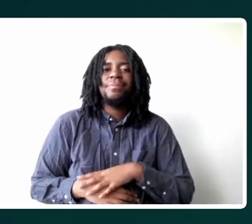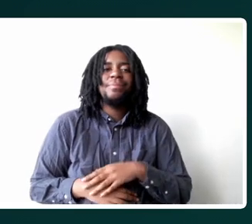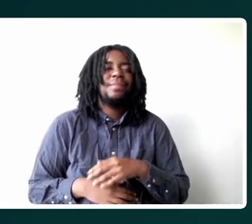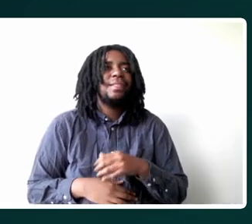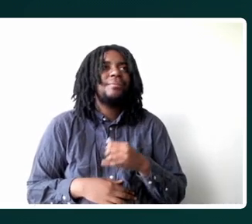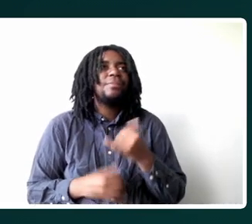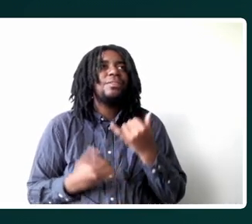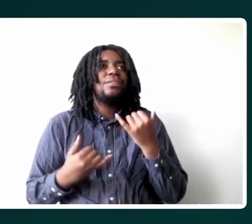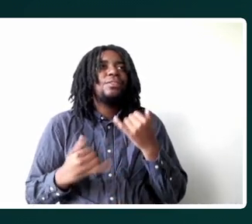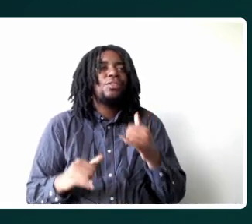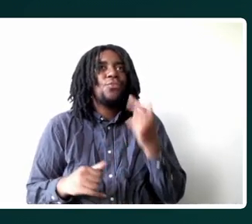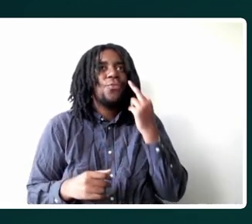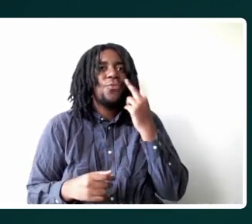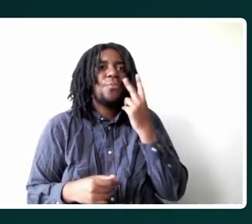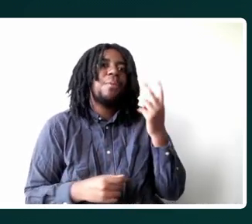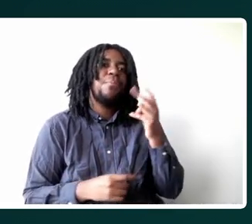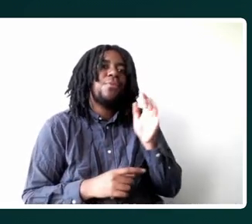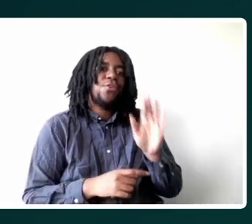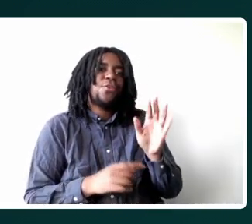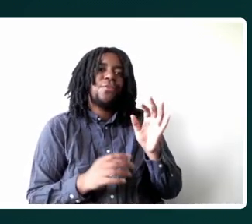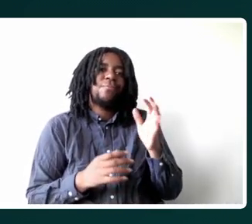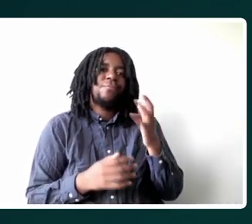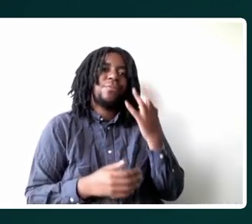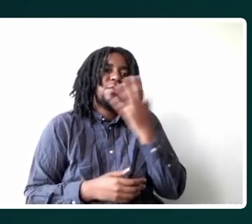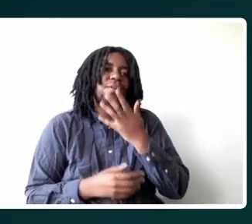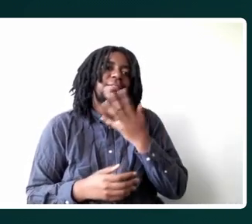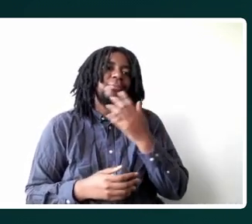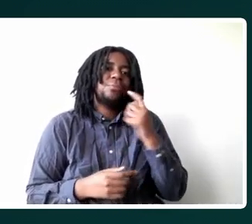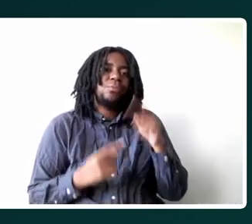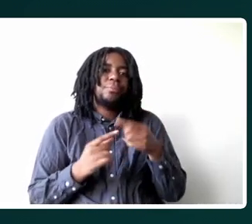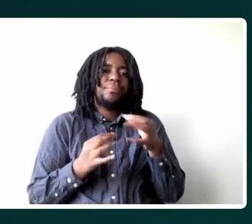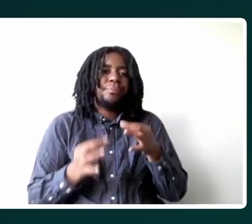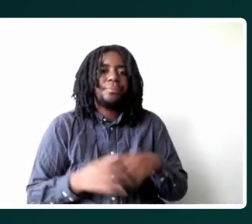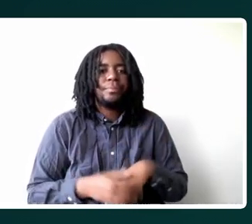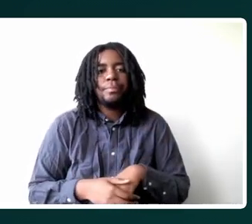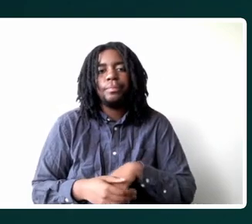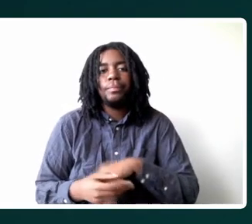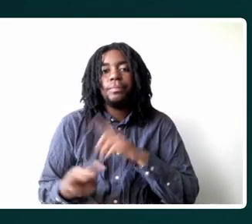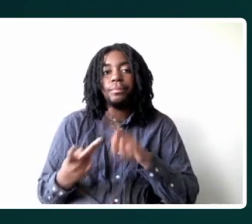Another participant, who had been employed as a bus driver for many years in the district